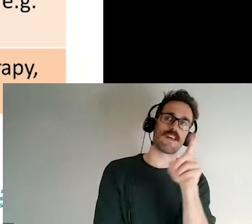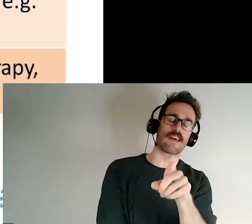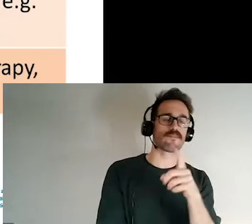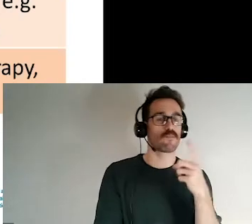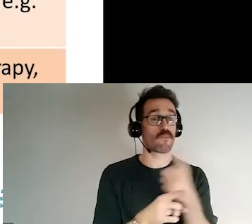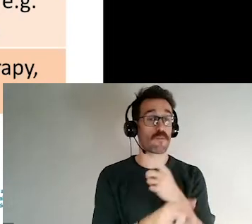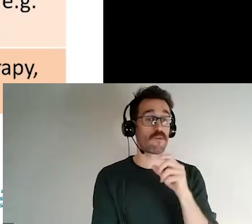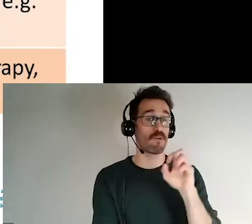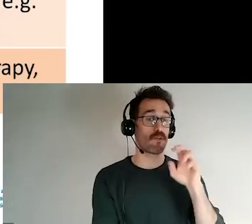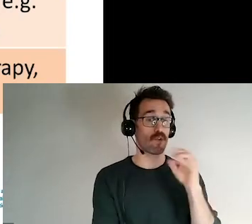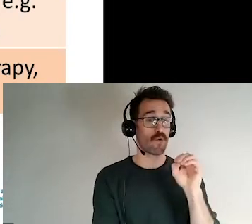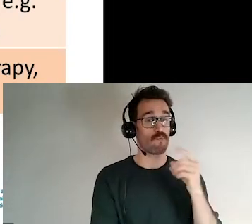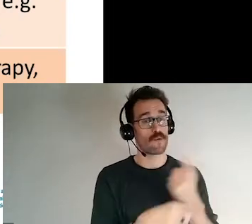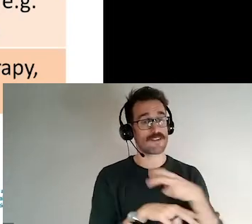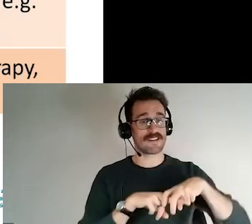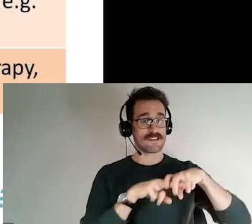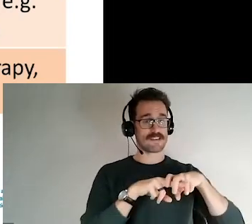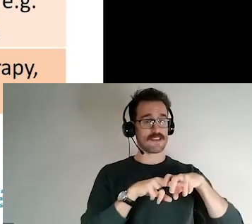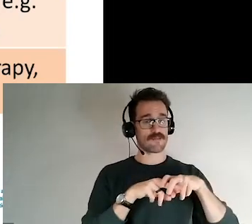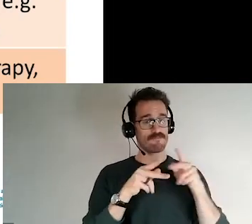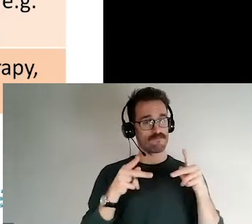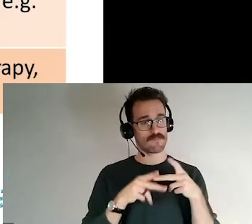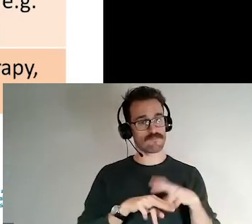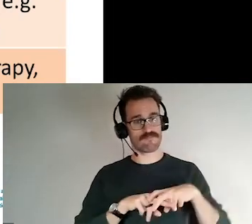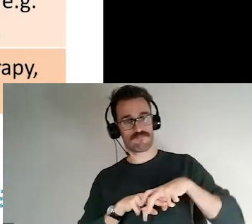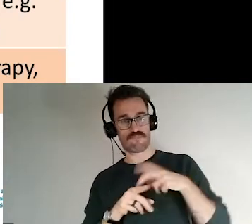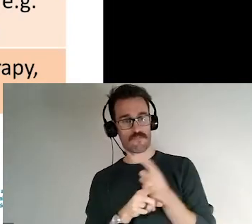protection for example. This is just a few of the examples that we have.